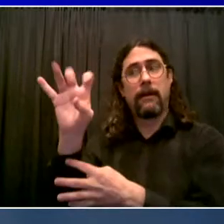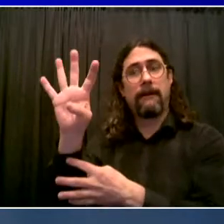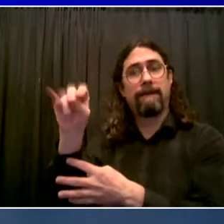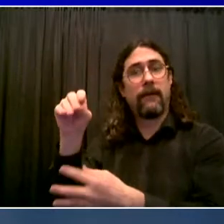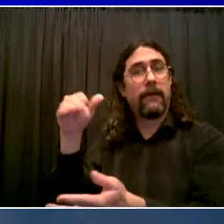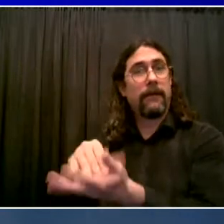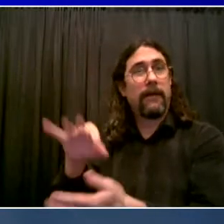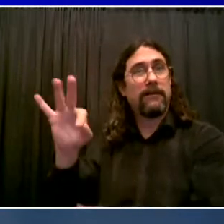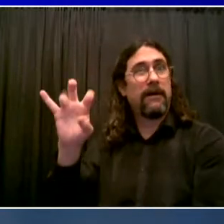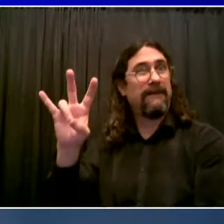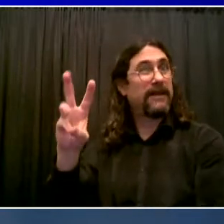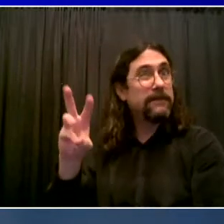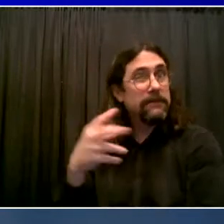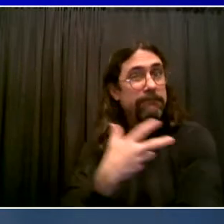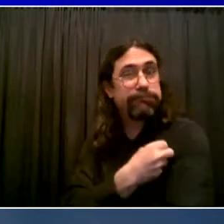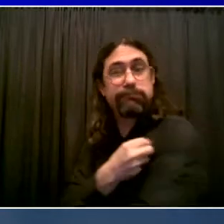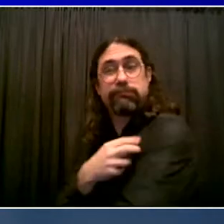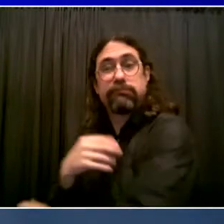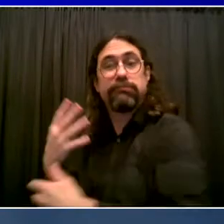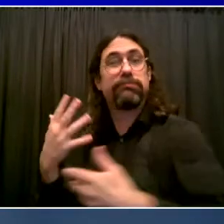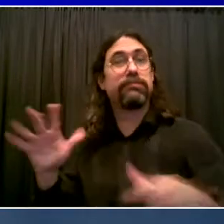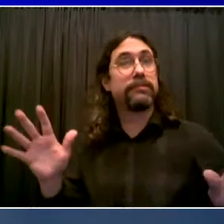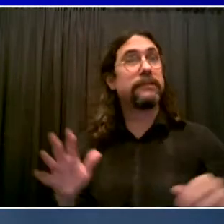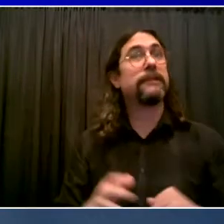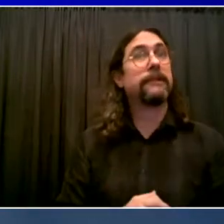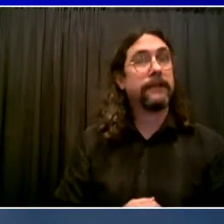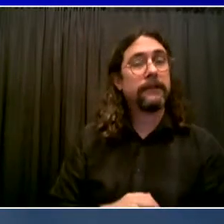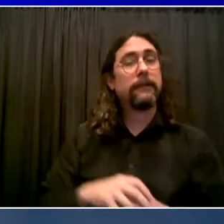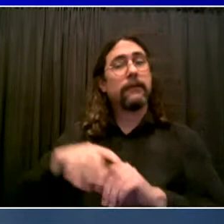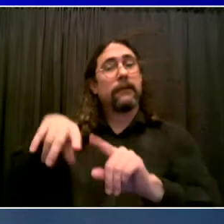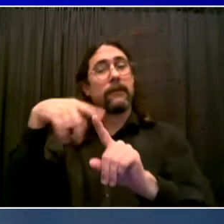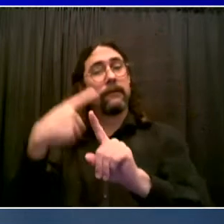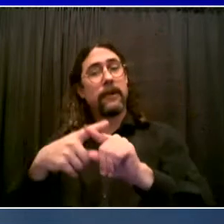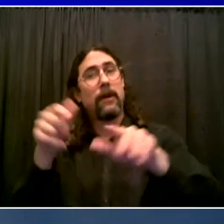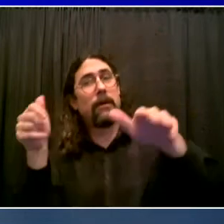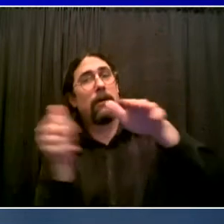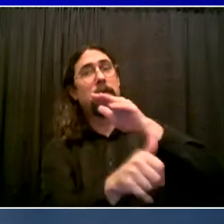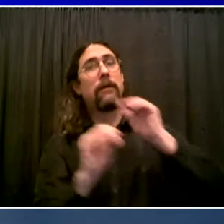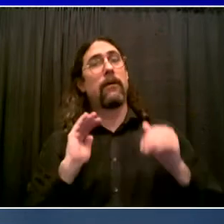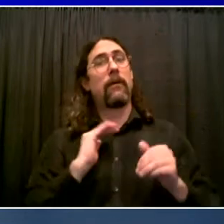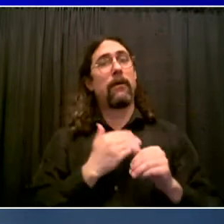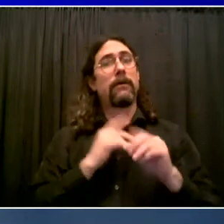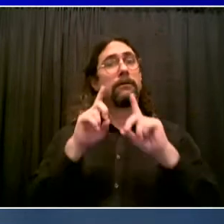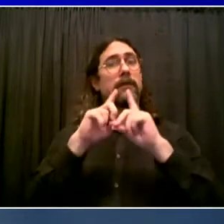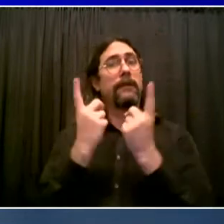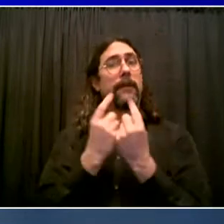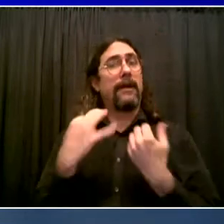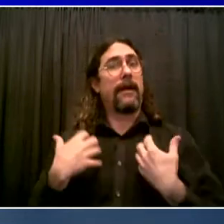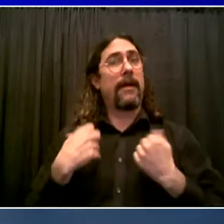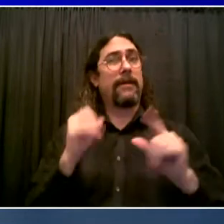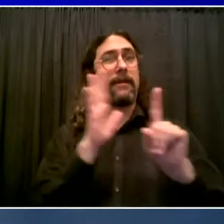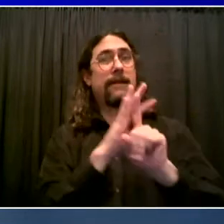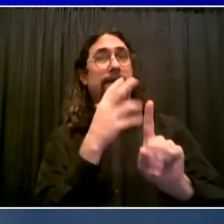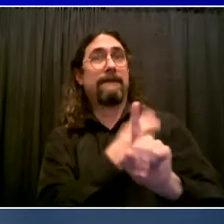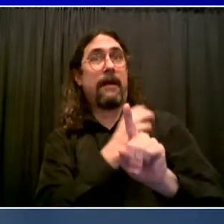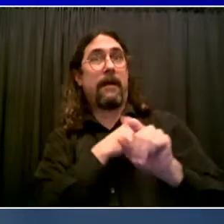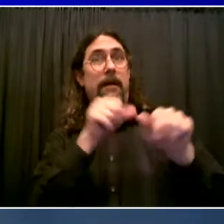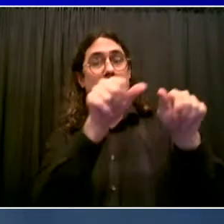VACCINATIONS. WE WILL BE HITTING 4 MILLION THIS WEEK. THIS IS REALLY FANTASTIC PROGRESS SPECIAL THANKS FOR